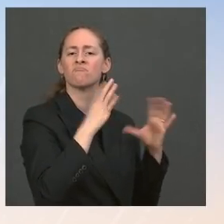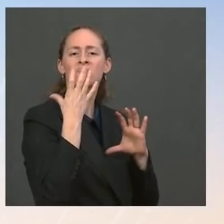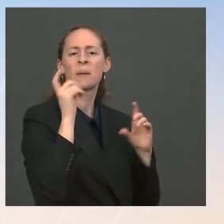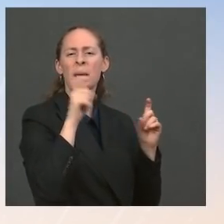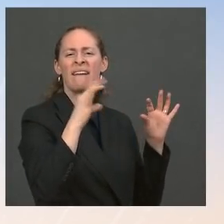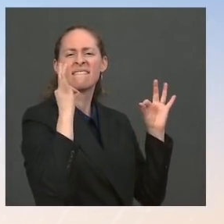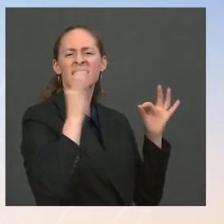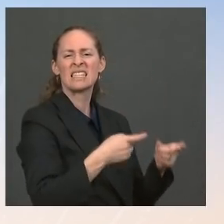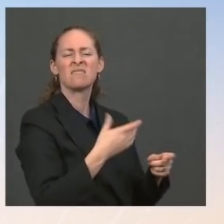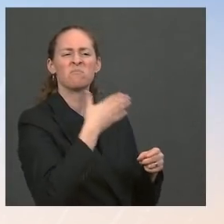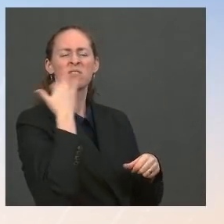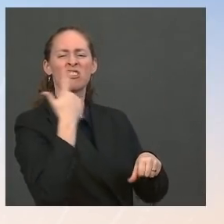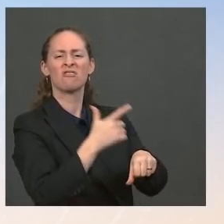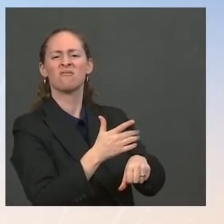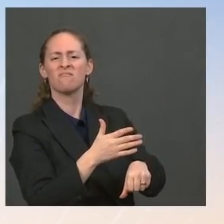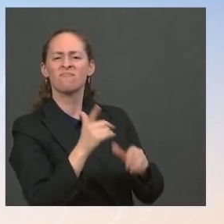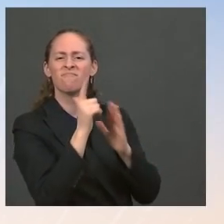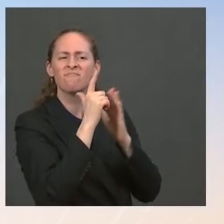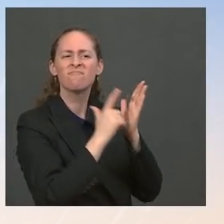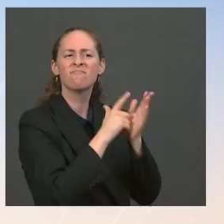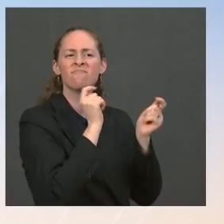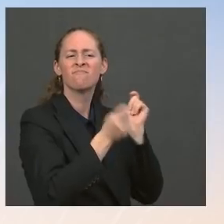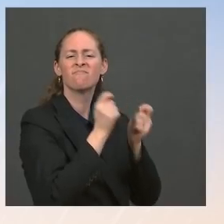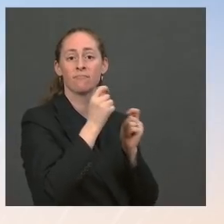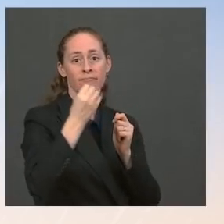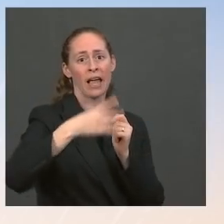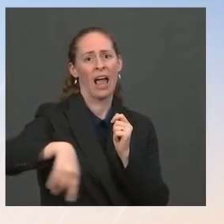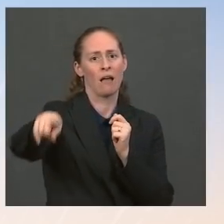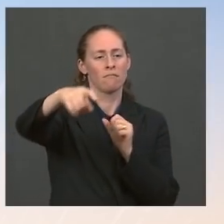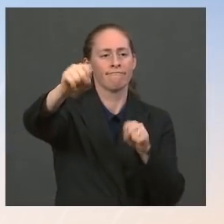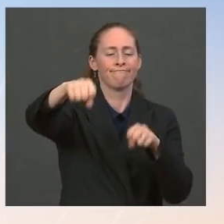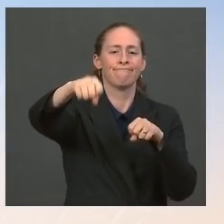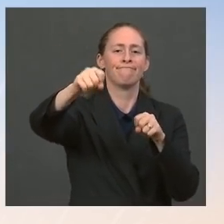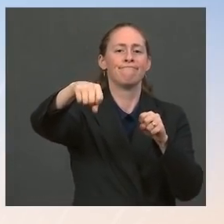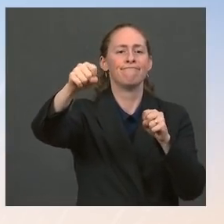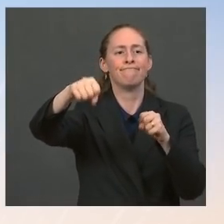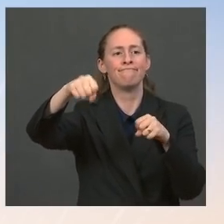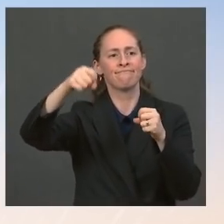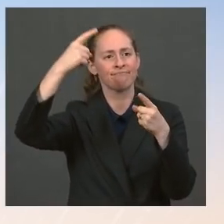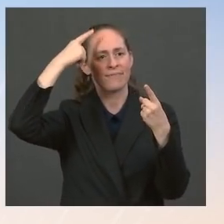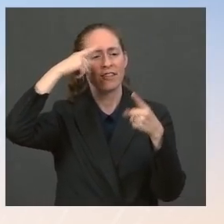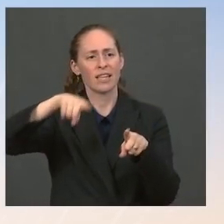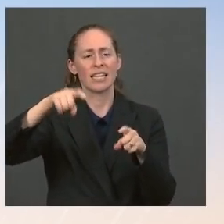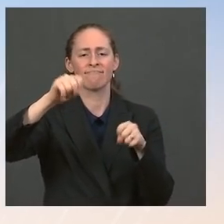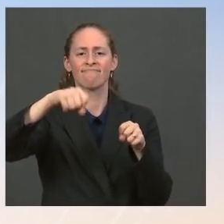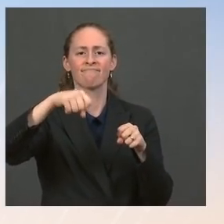And everyone agrees. In a world where unanimity is so difficult to achieve,